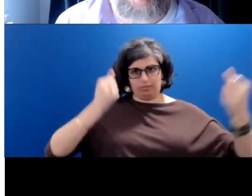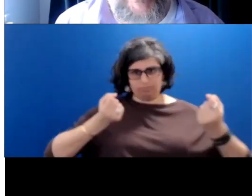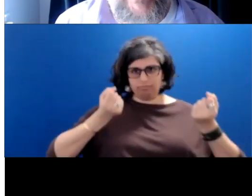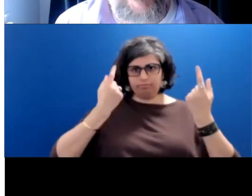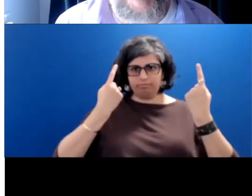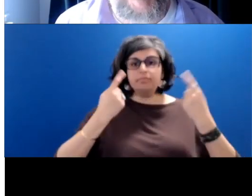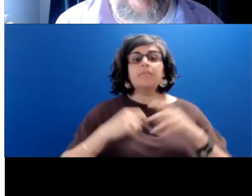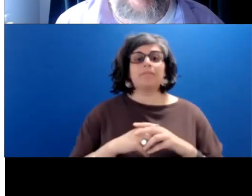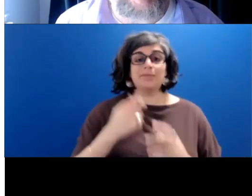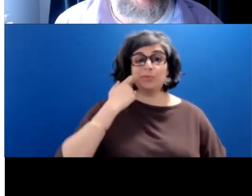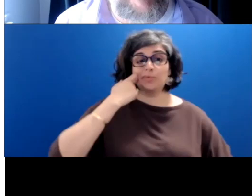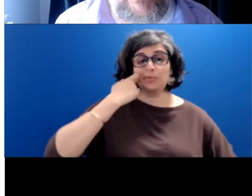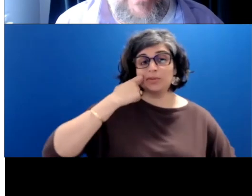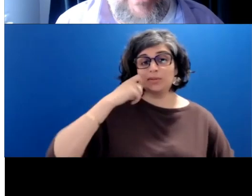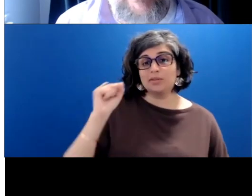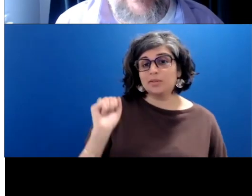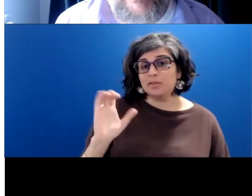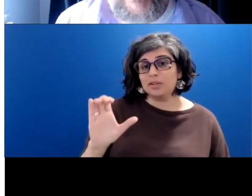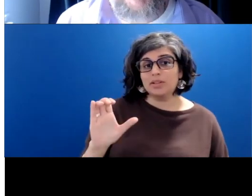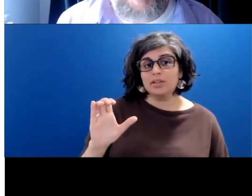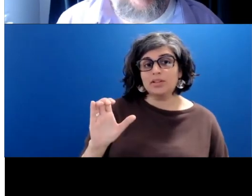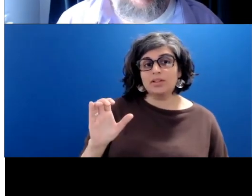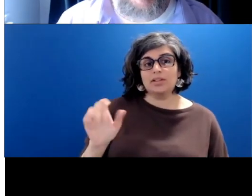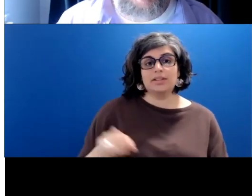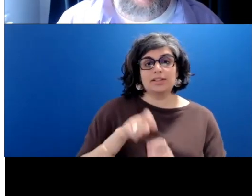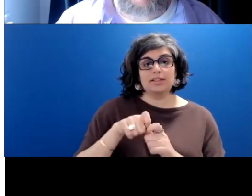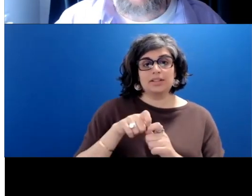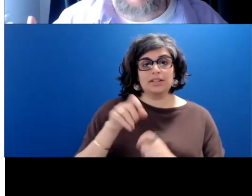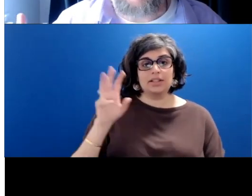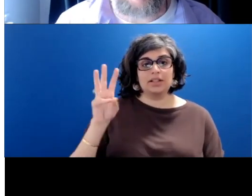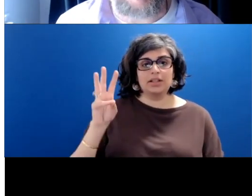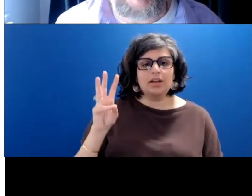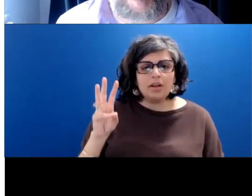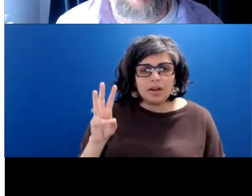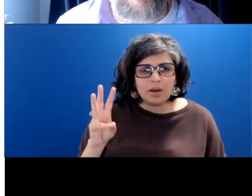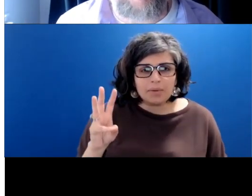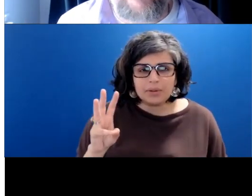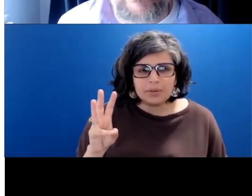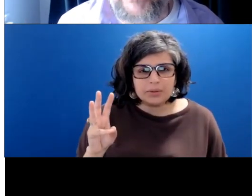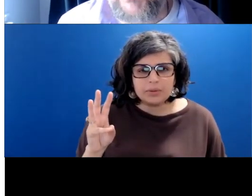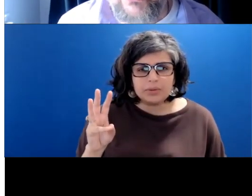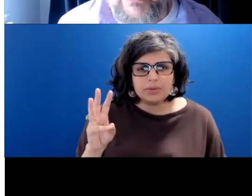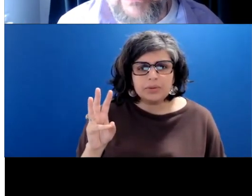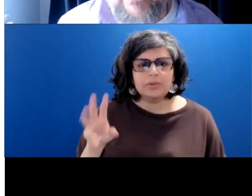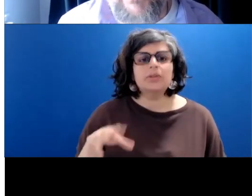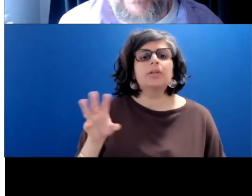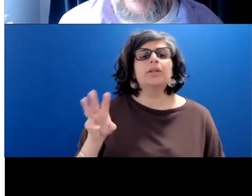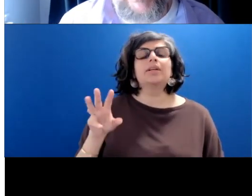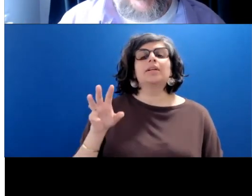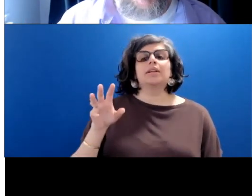standards of care specifically WPATH has become, again, kind of the gold standard for insurance companies